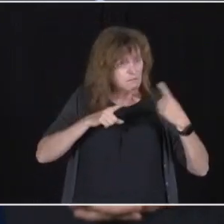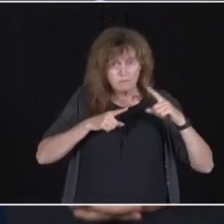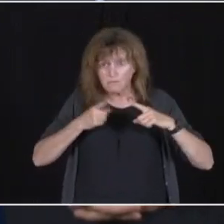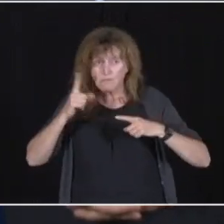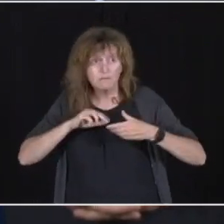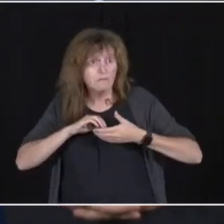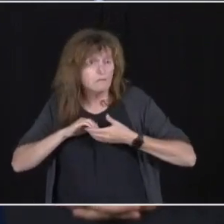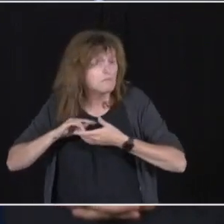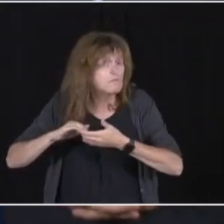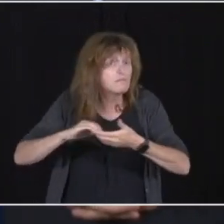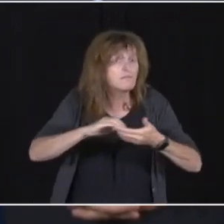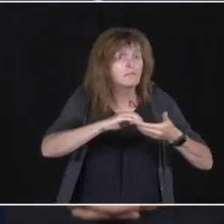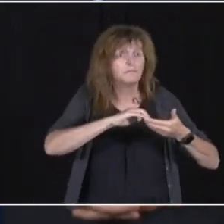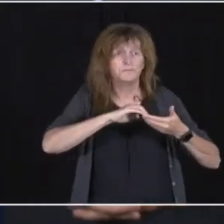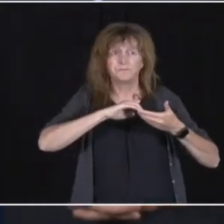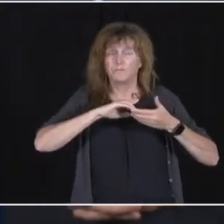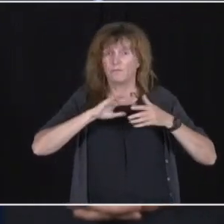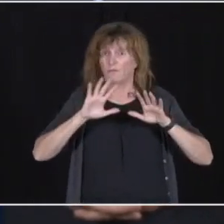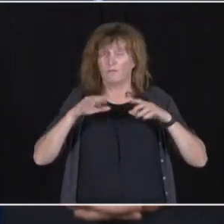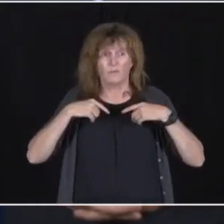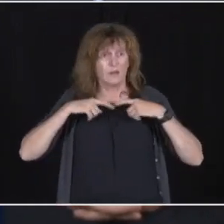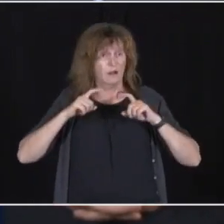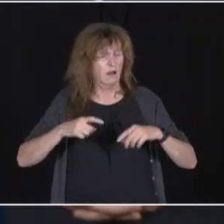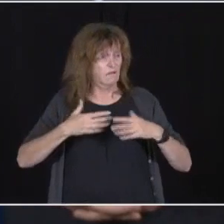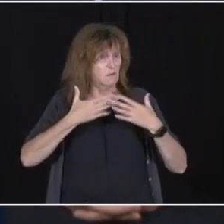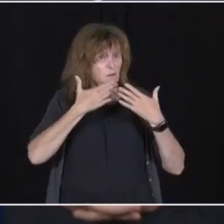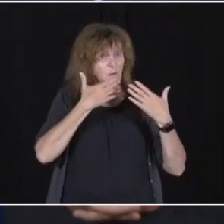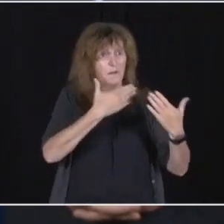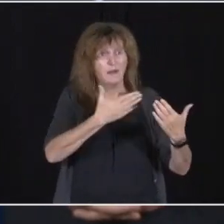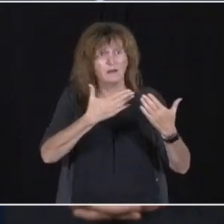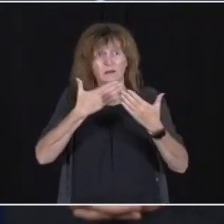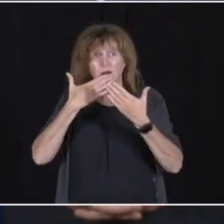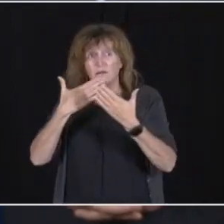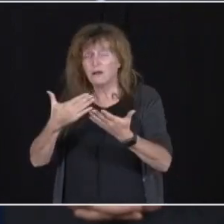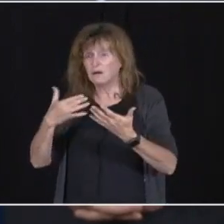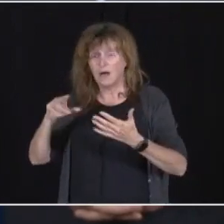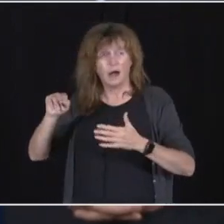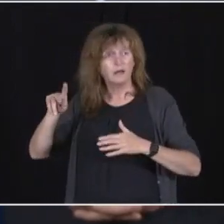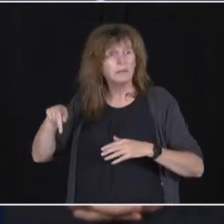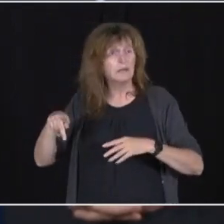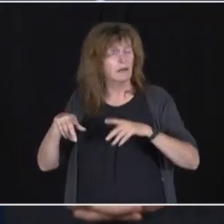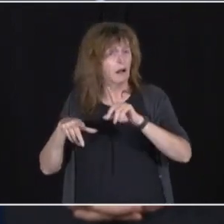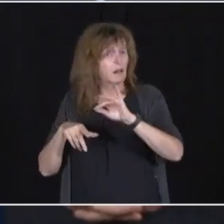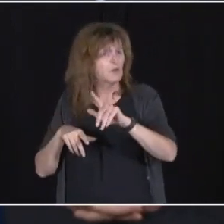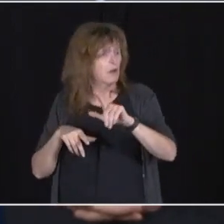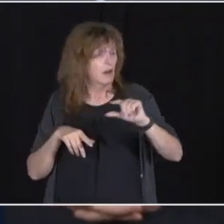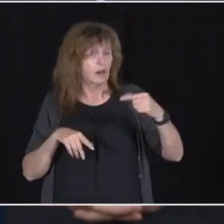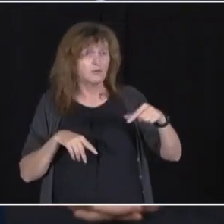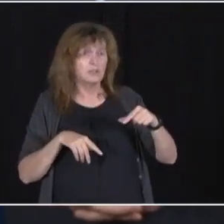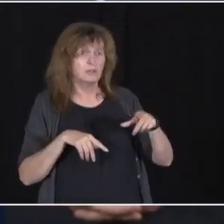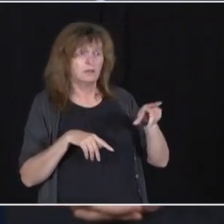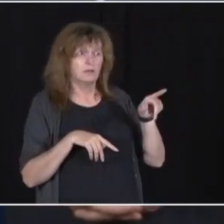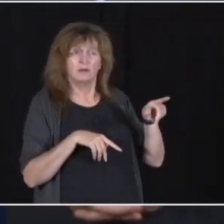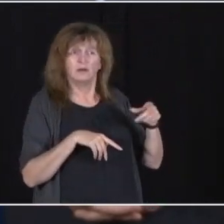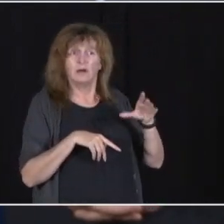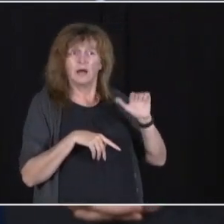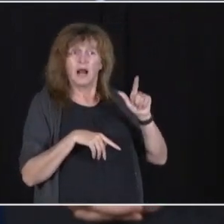And there is no one better than the minister here, then sitting down with all of the parties and trying to come up with a consensus.